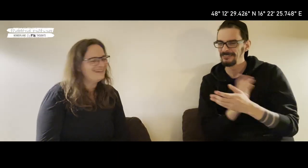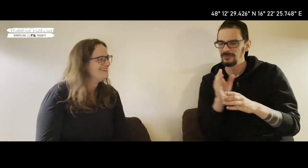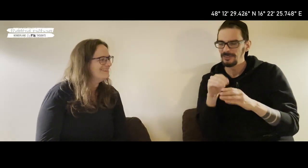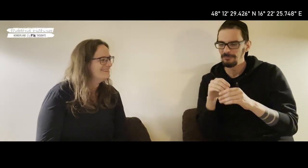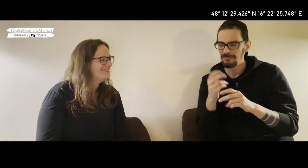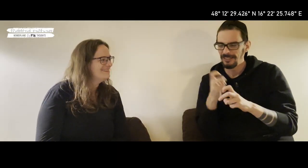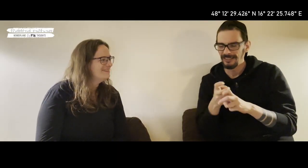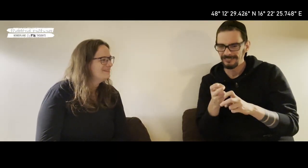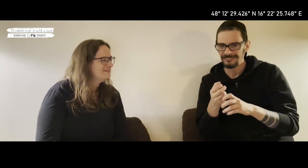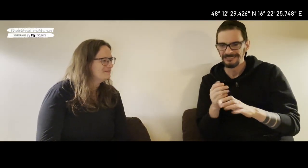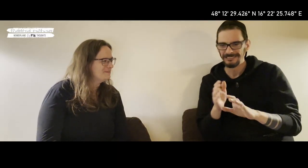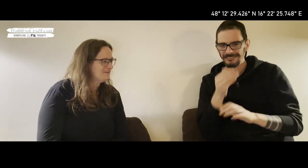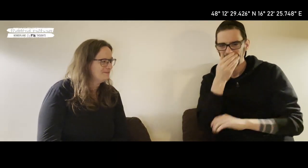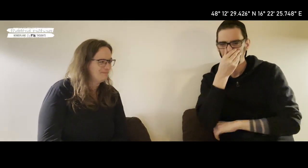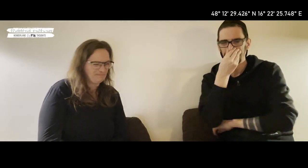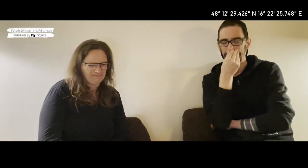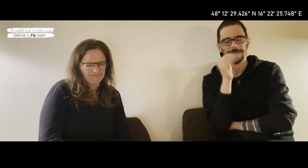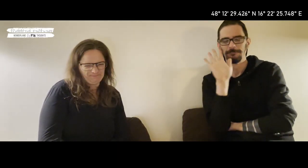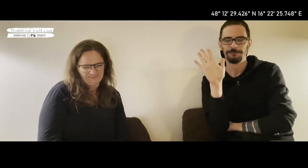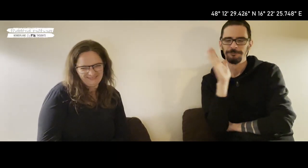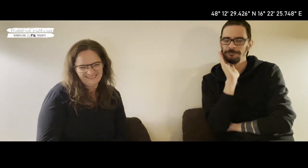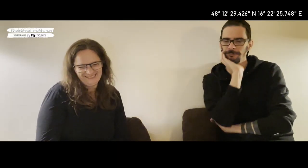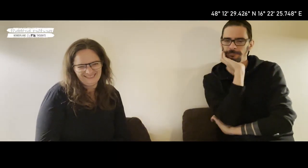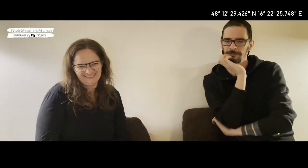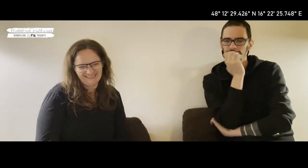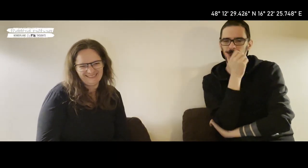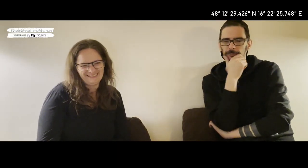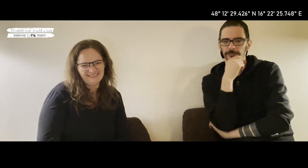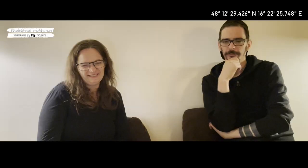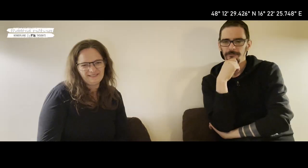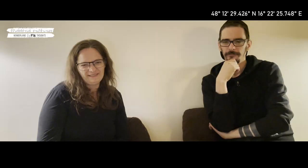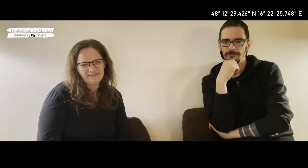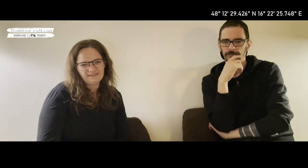Also, the bird is actually stiff. - Oh, that's really disgusting. - Let's just leave the matter alone.